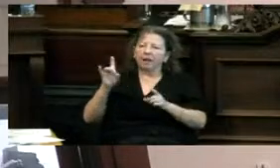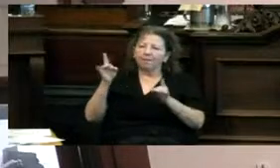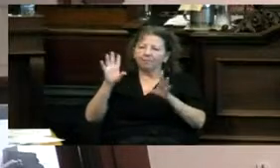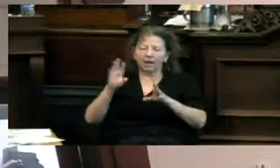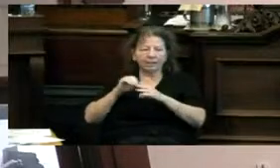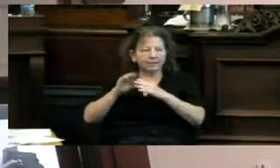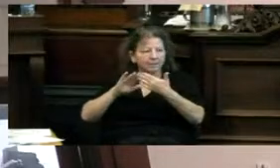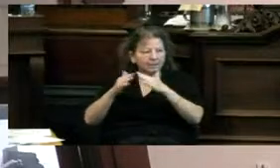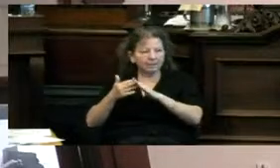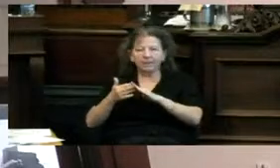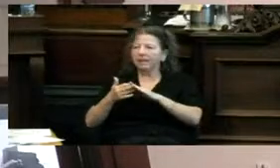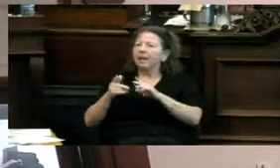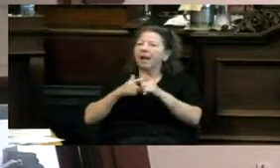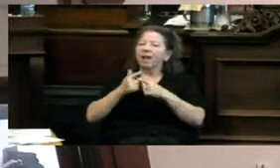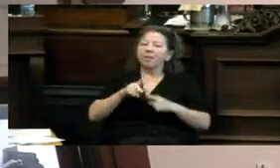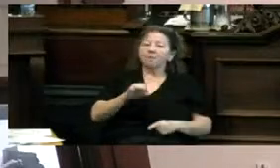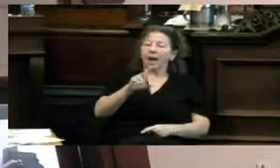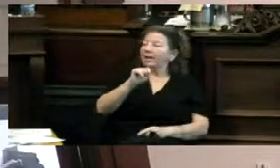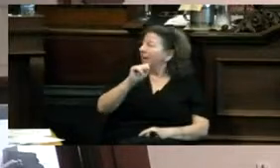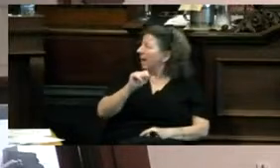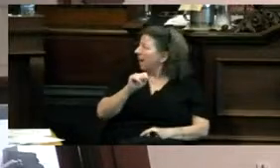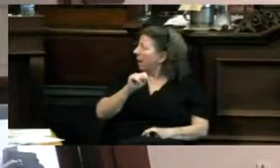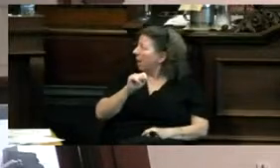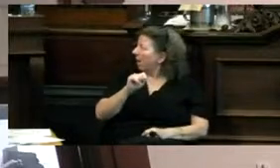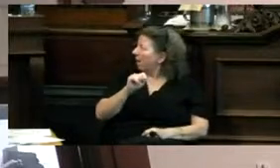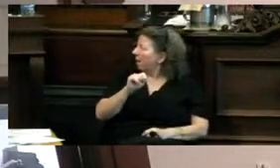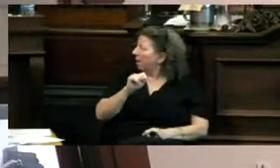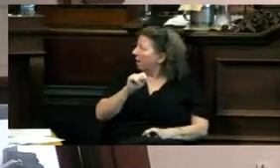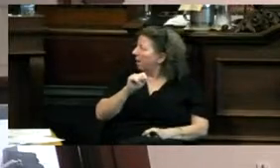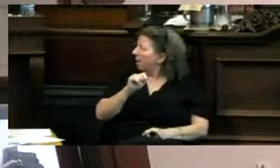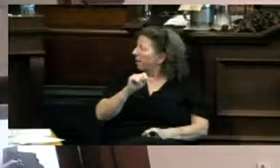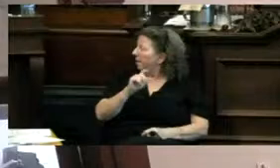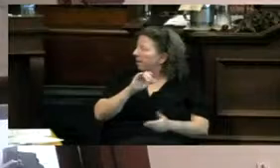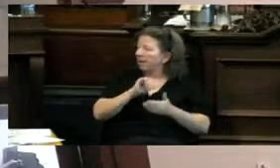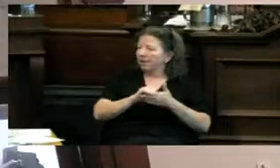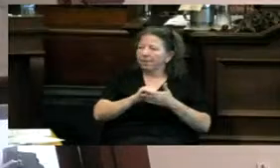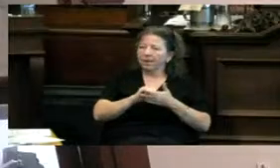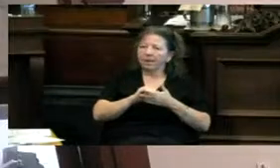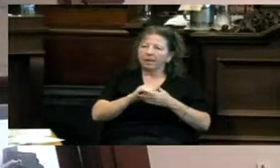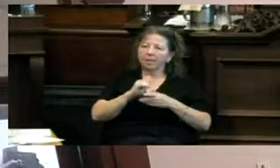we hear about gun violence in